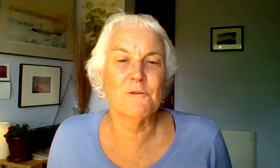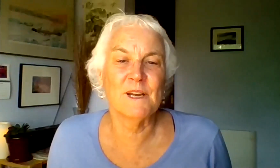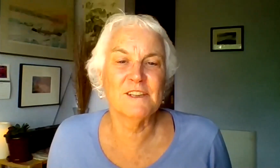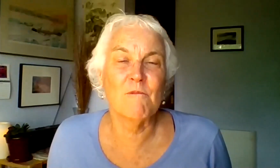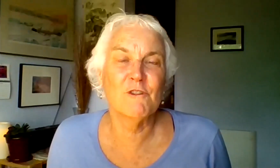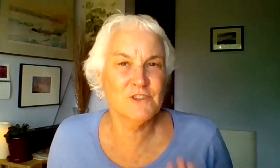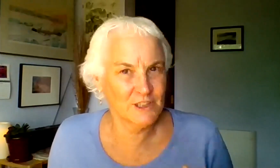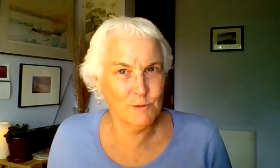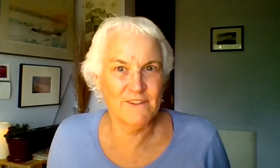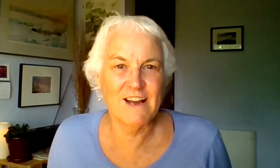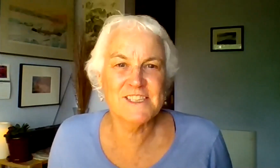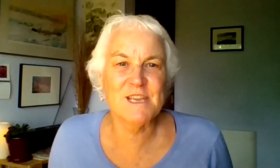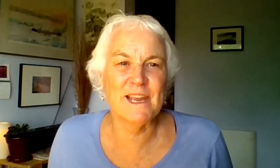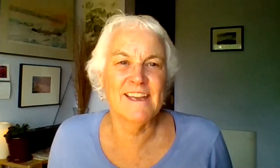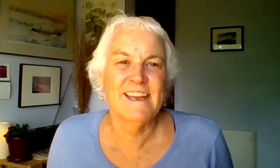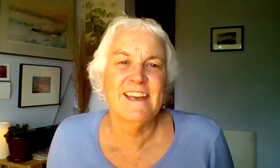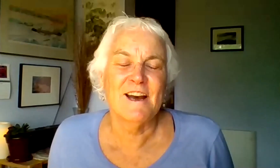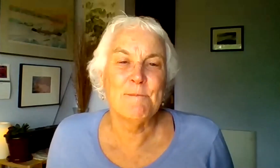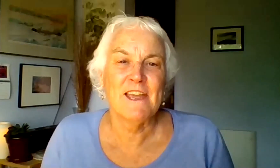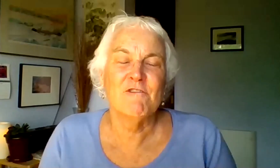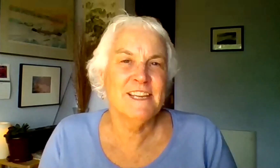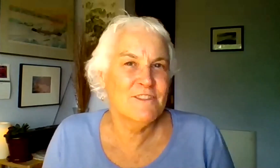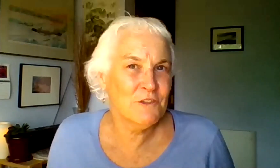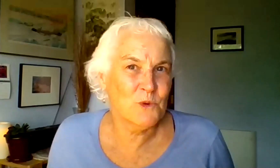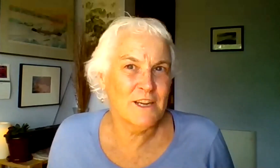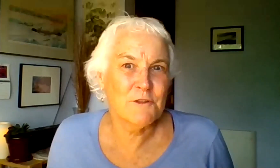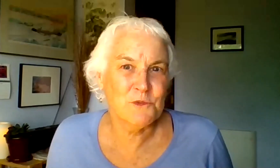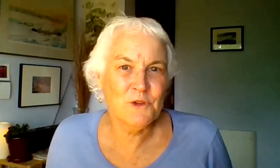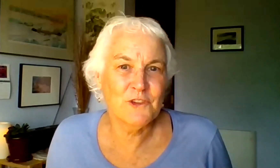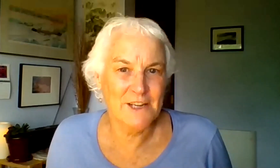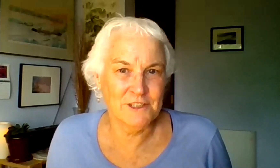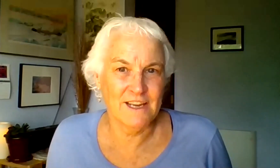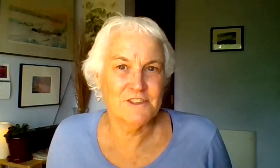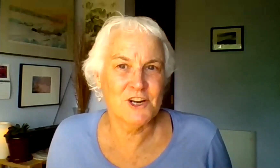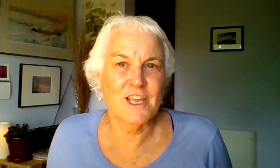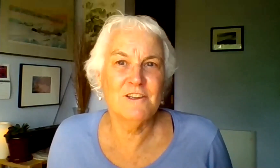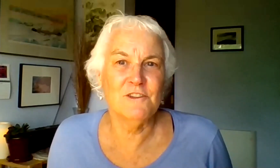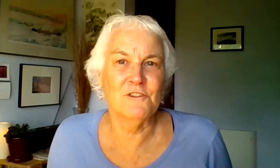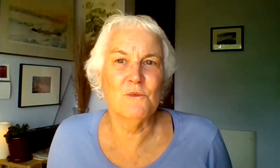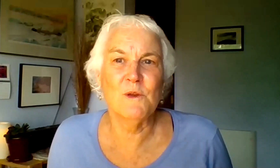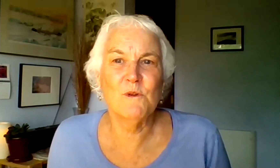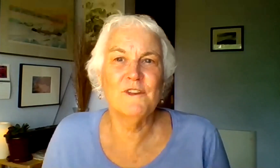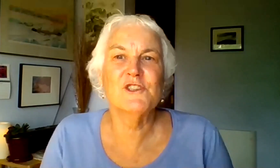Riverside assisted living. Sorry. I got that wrong. We'll get to that interview just in a